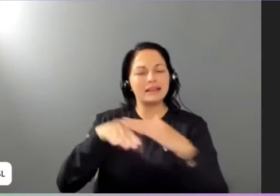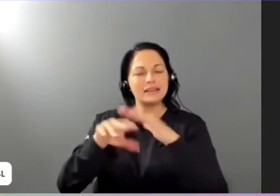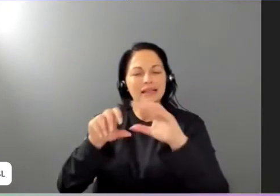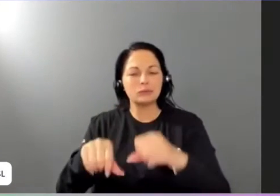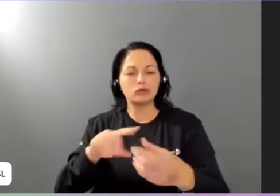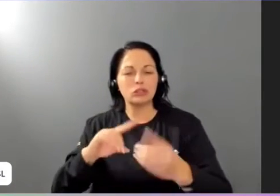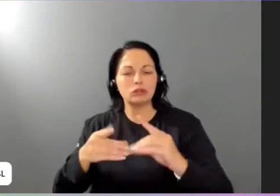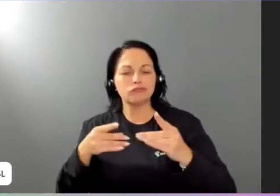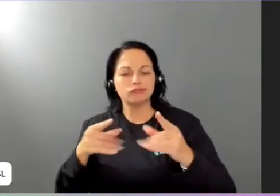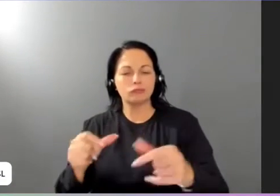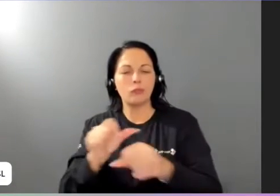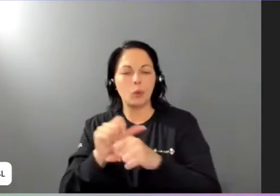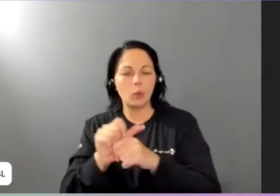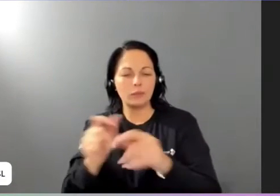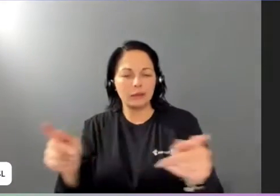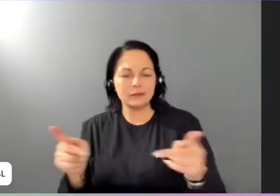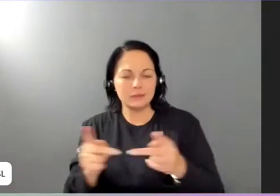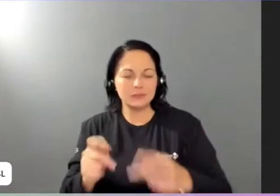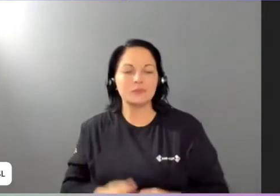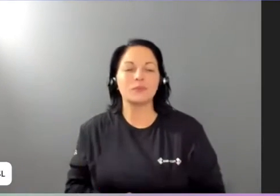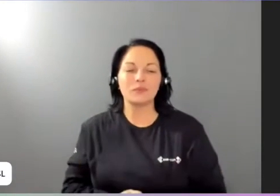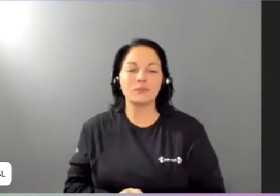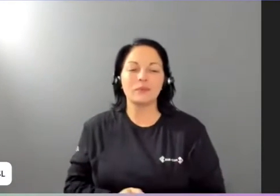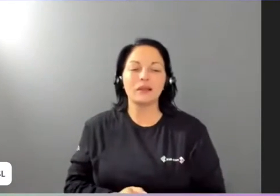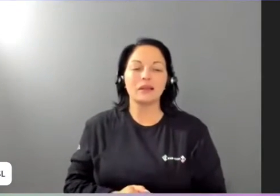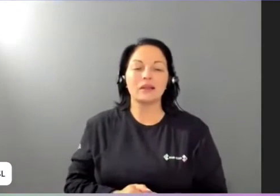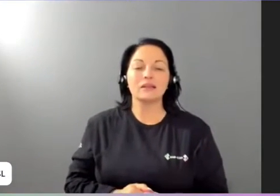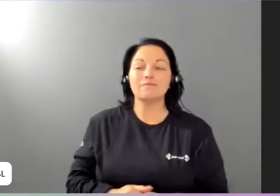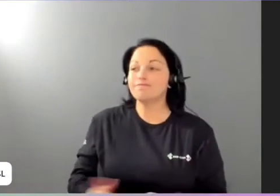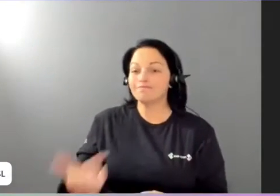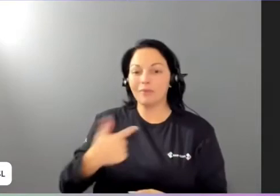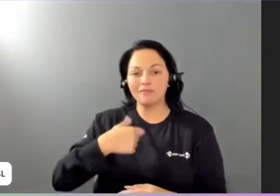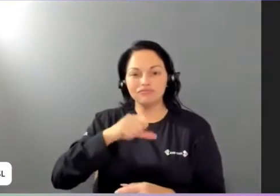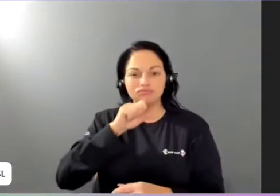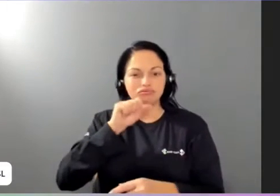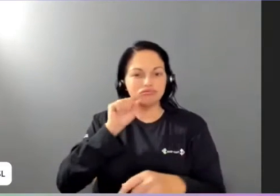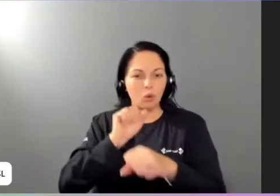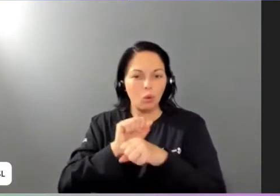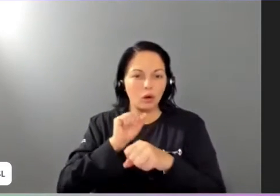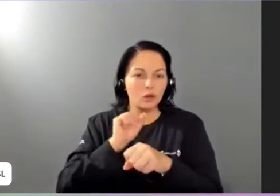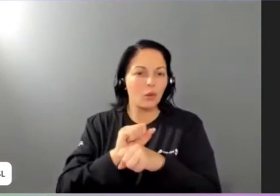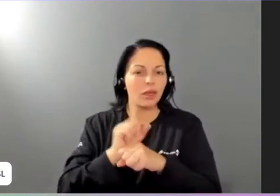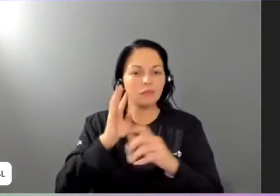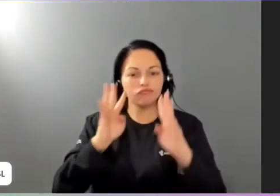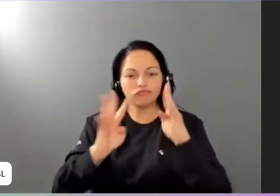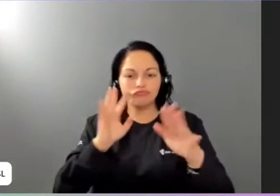practice working with our customers and partners on a whole range of accessible digital